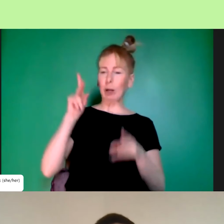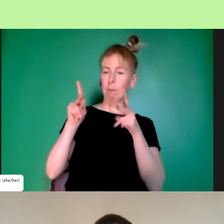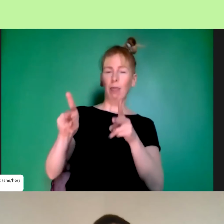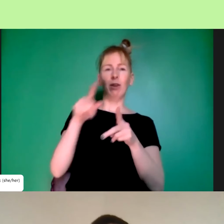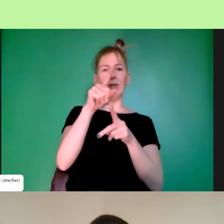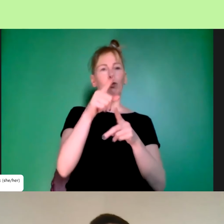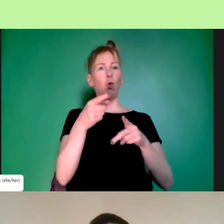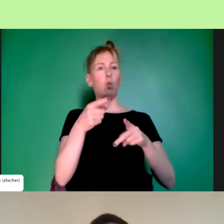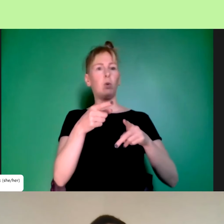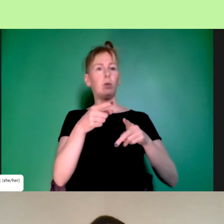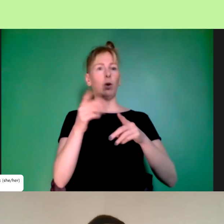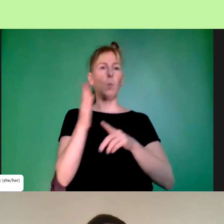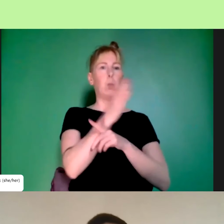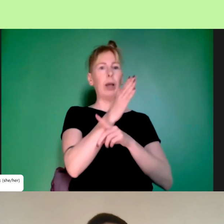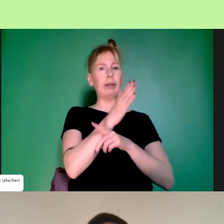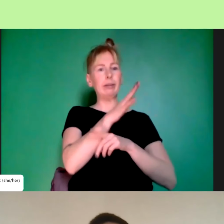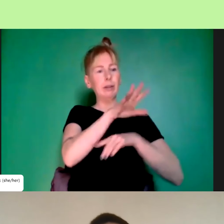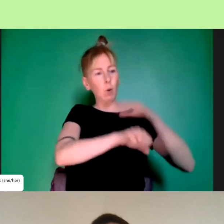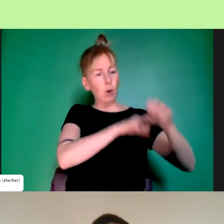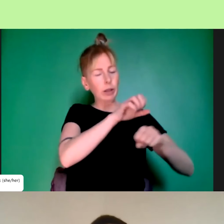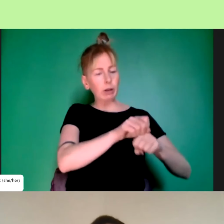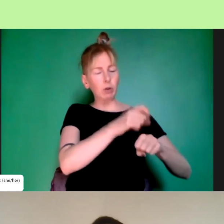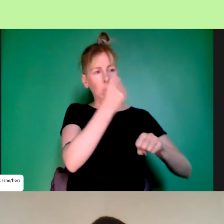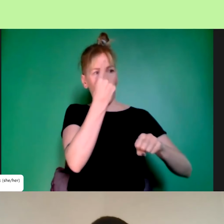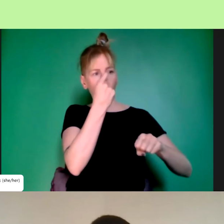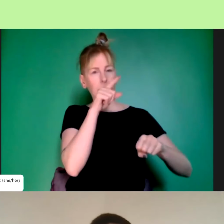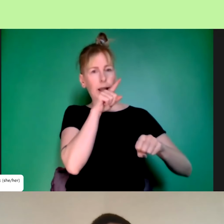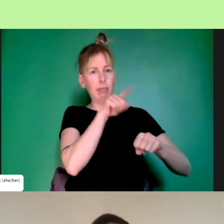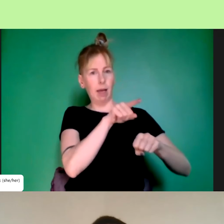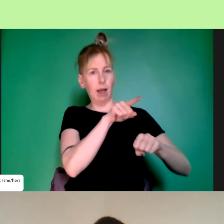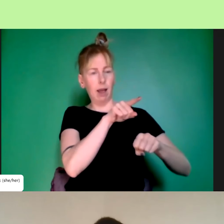as saying, you know, we need to just have a critical, sceptical mindset.